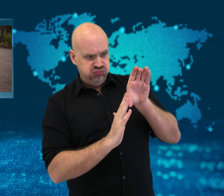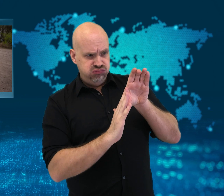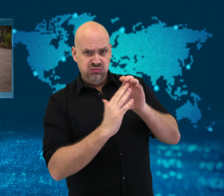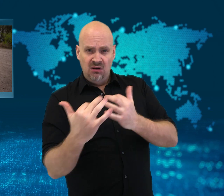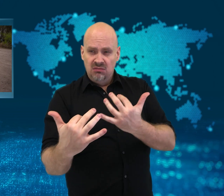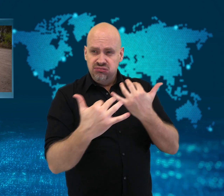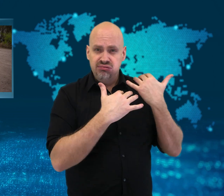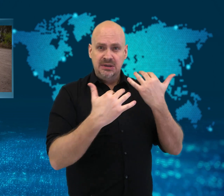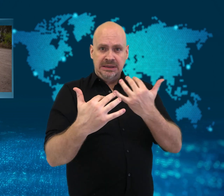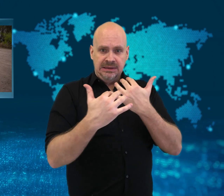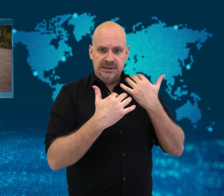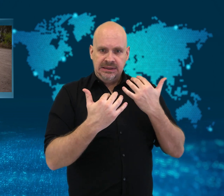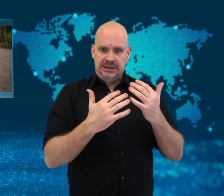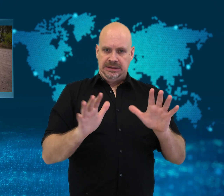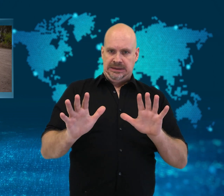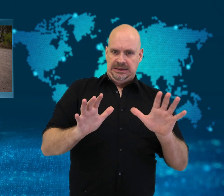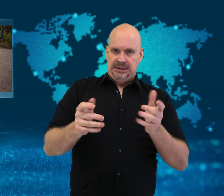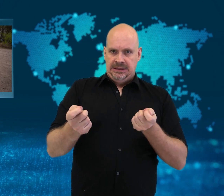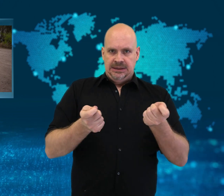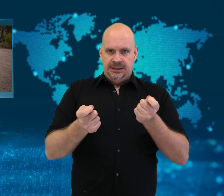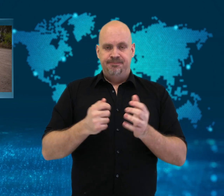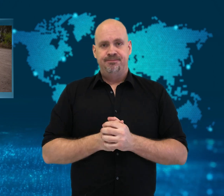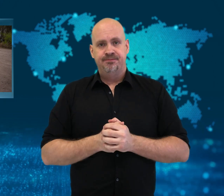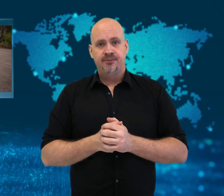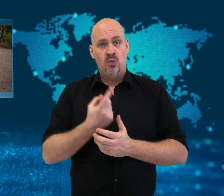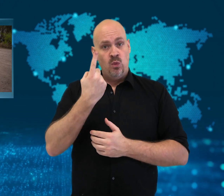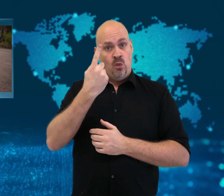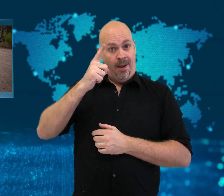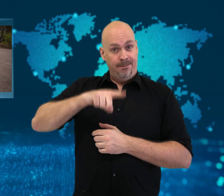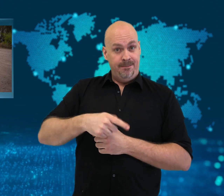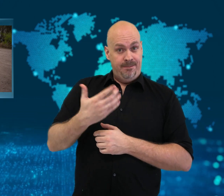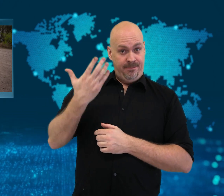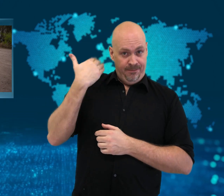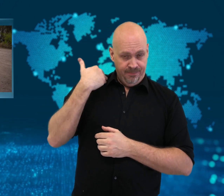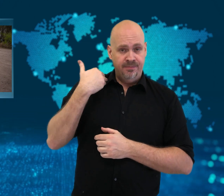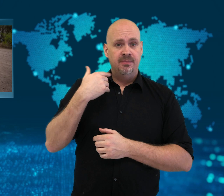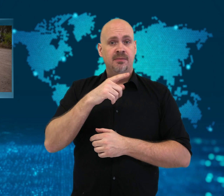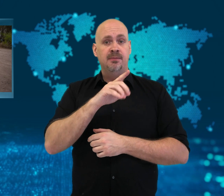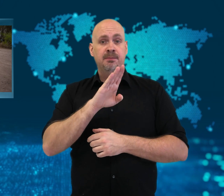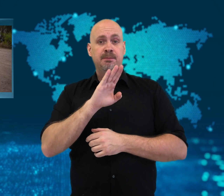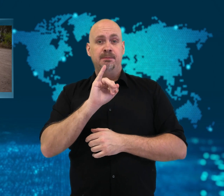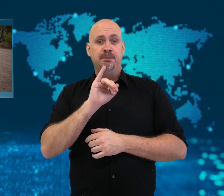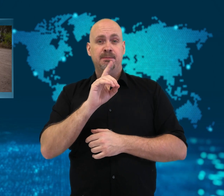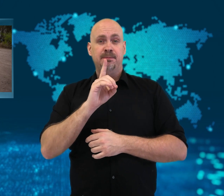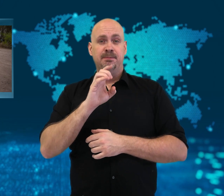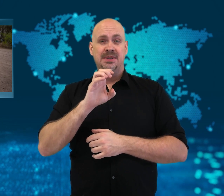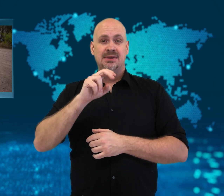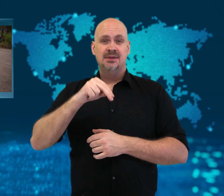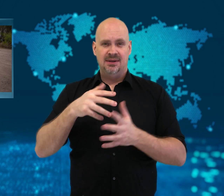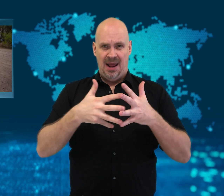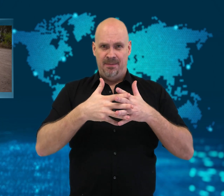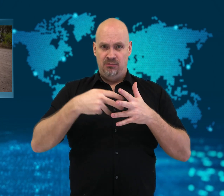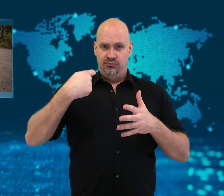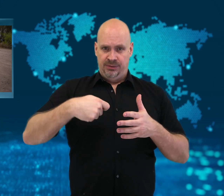countries south of Mexico travel through the country toward the US.